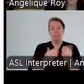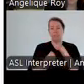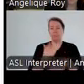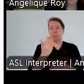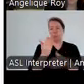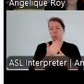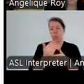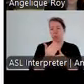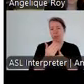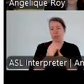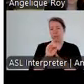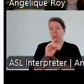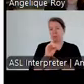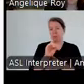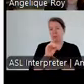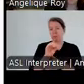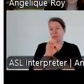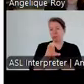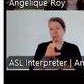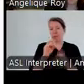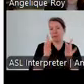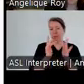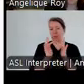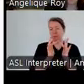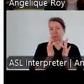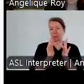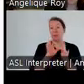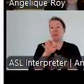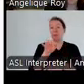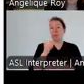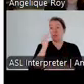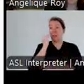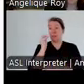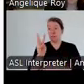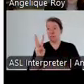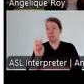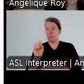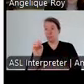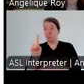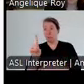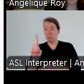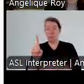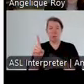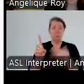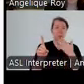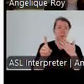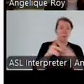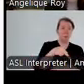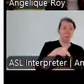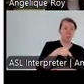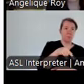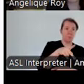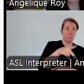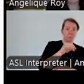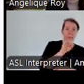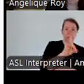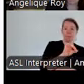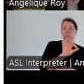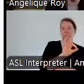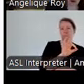And this is available in PDF and in Word, just in case people have preferences. So that brings us to the end of our presentation.